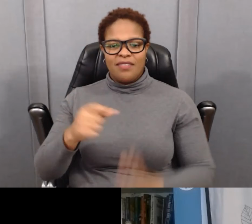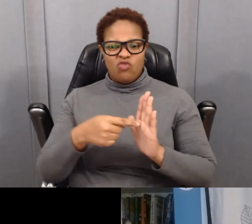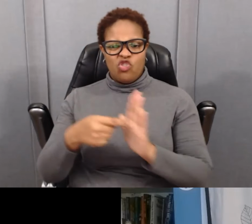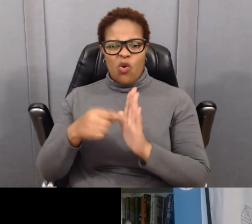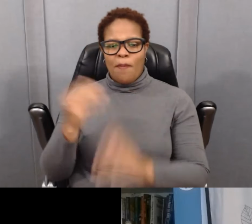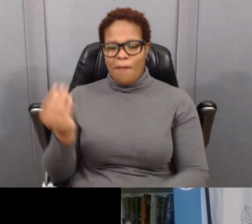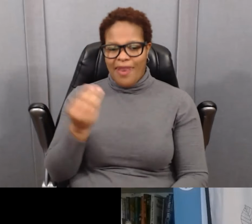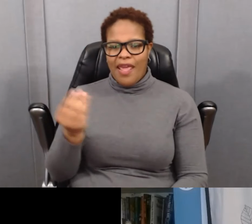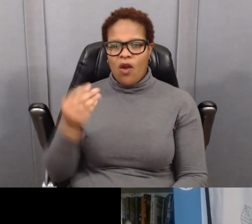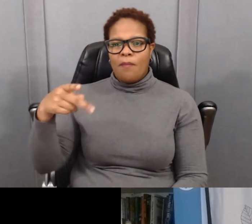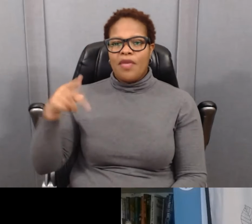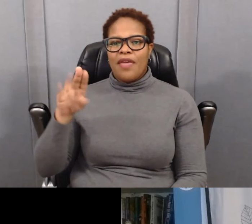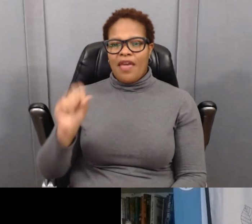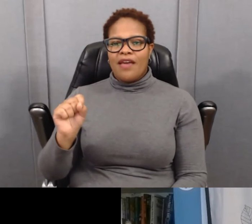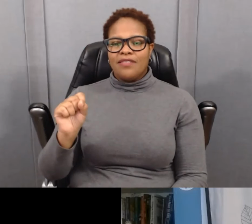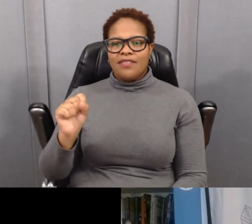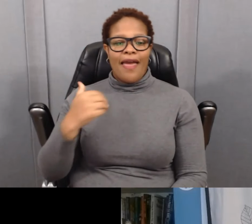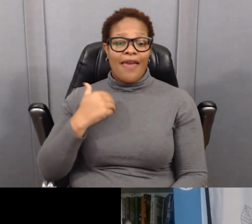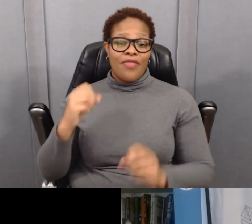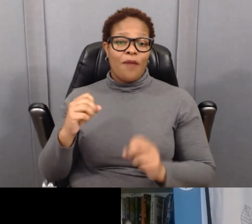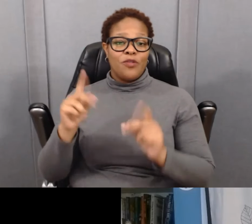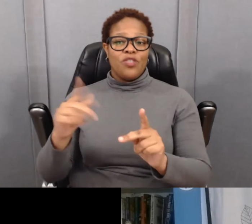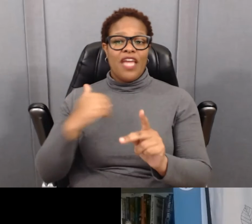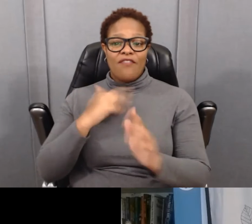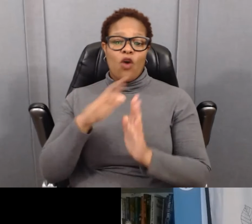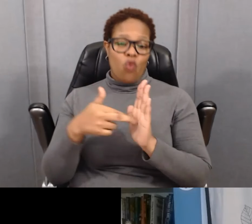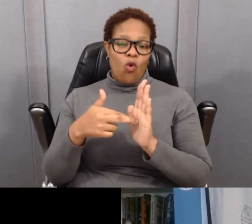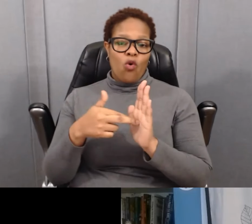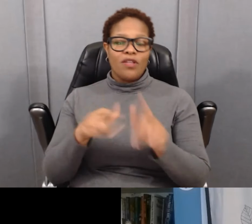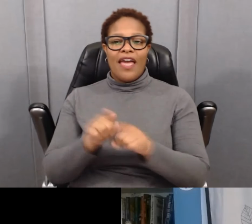And yeah, I had the opportunity to have a role as accessibility producer on that film,